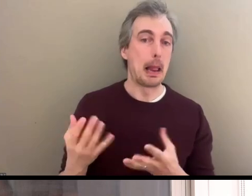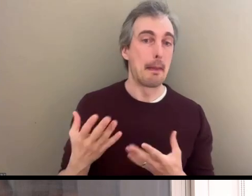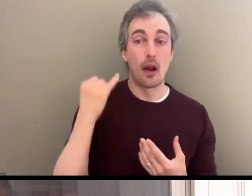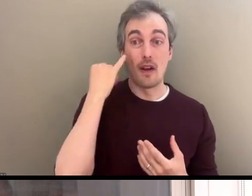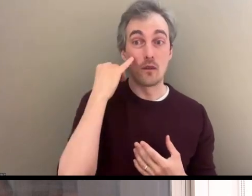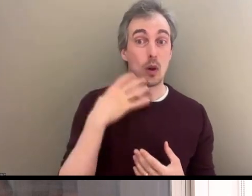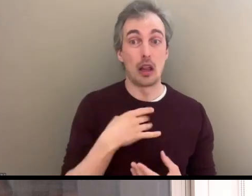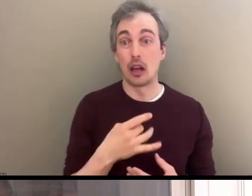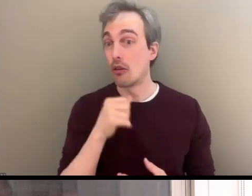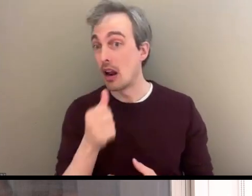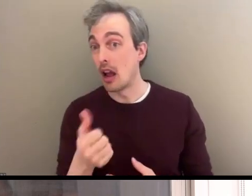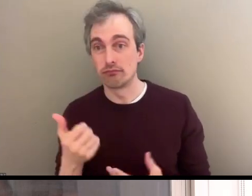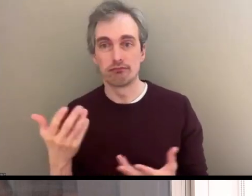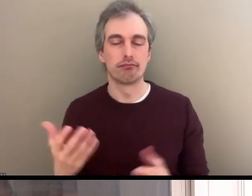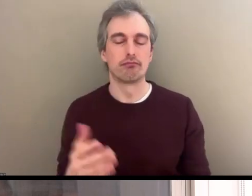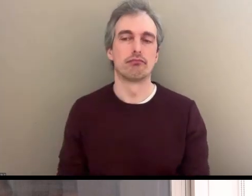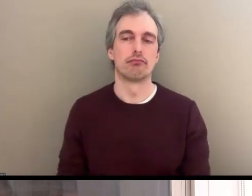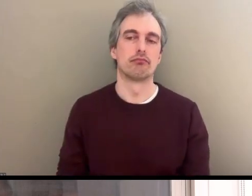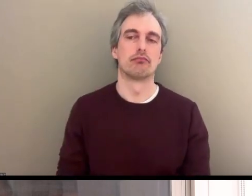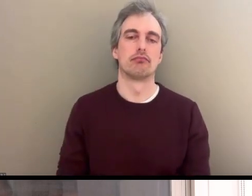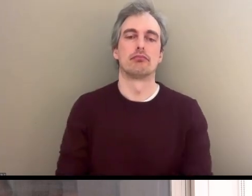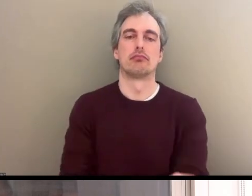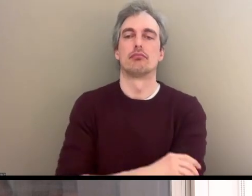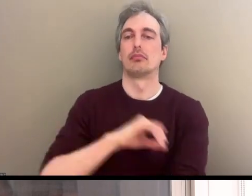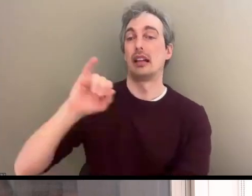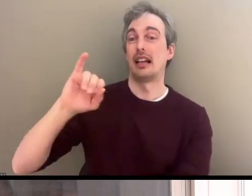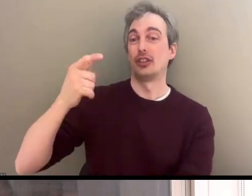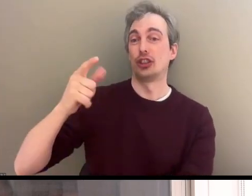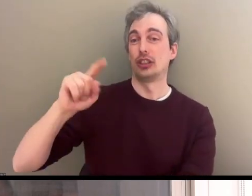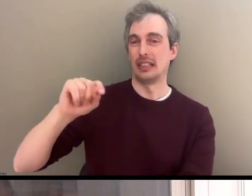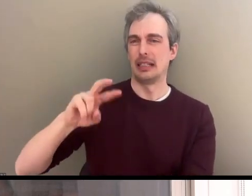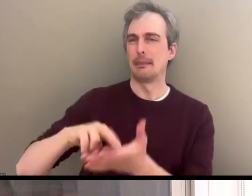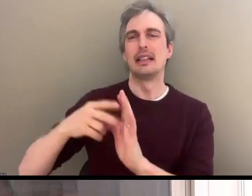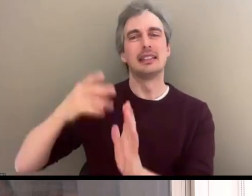IGT is short for Intelligent Guided Testing for if that's new.